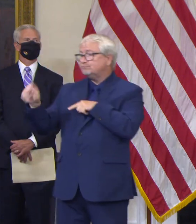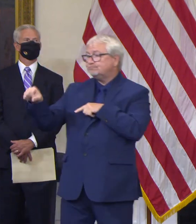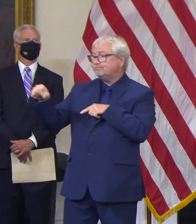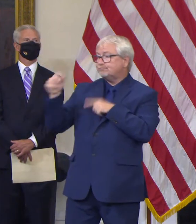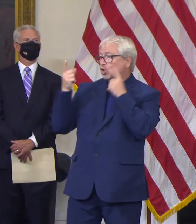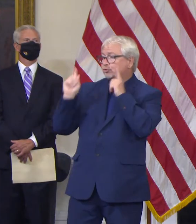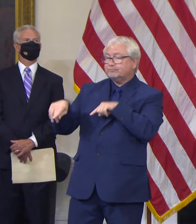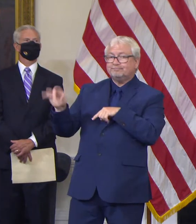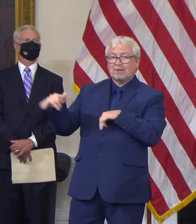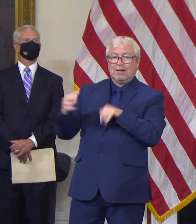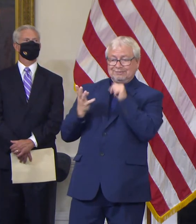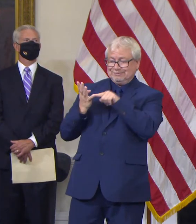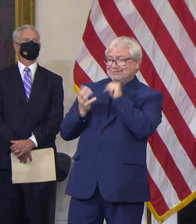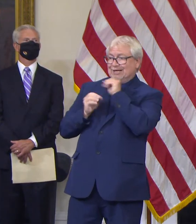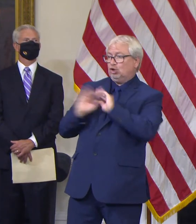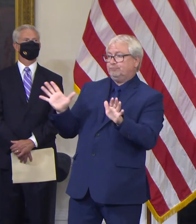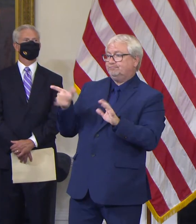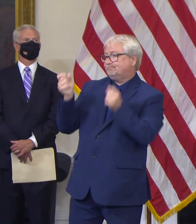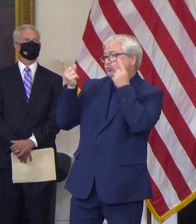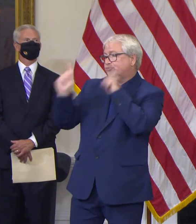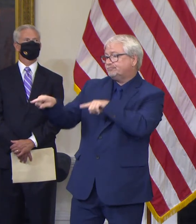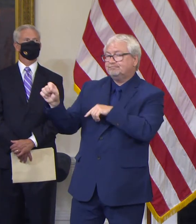And it's unclear. We are trying to be as aggressive as possible.